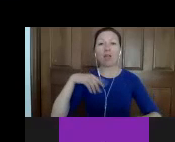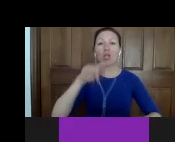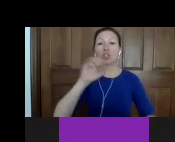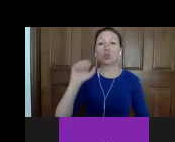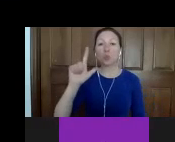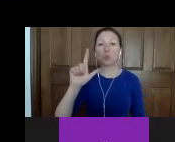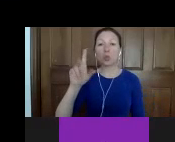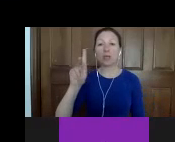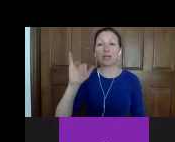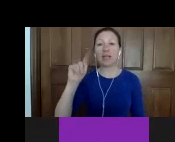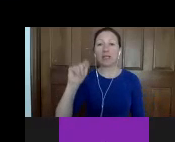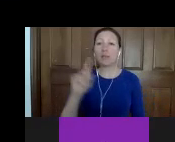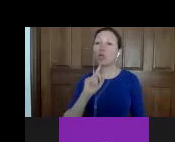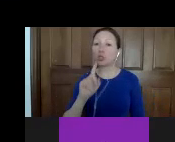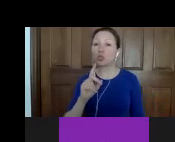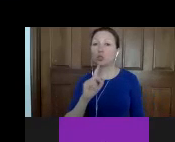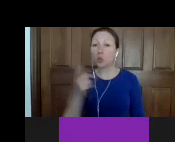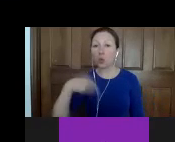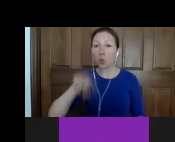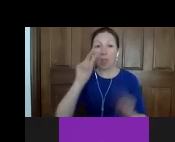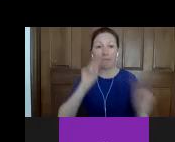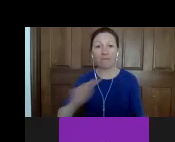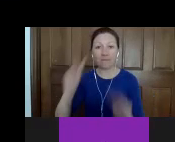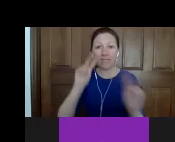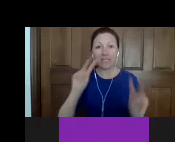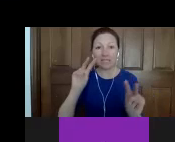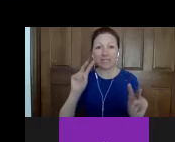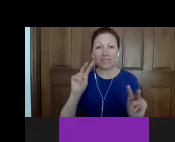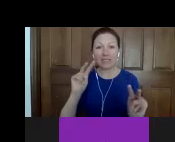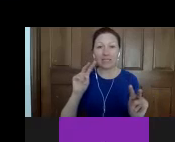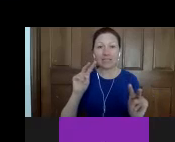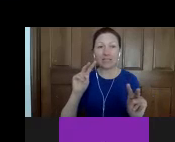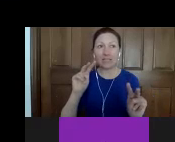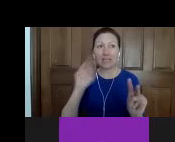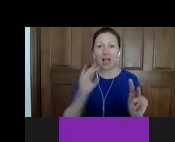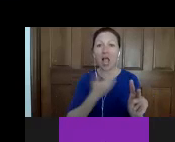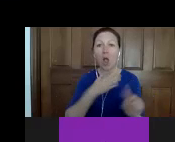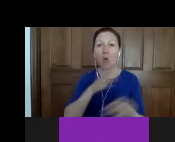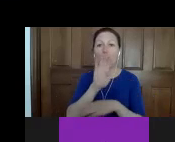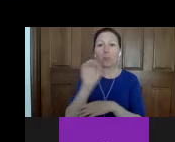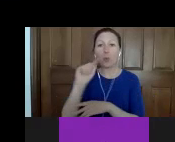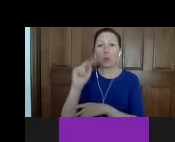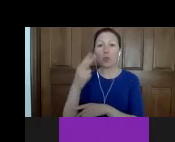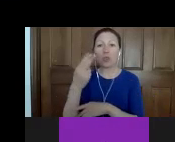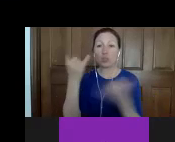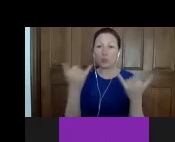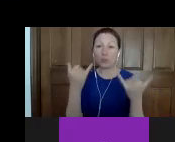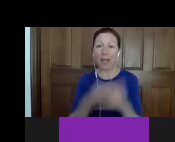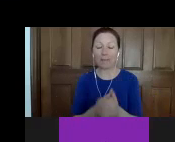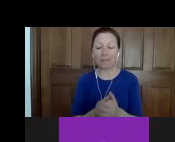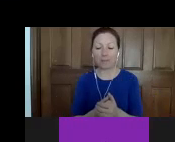Do we have any other questions? We've got one more, what if you have MS with multiple